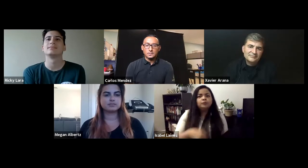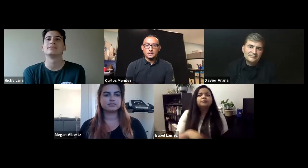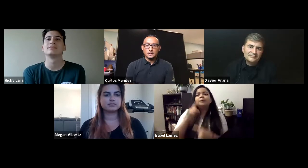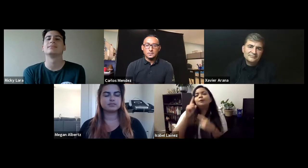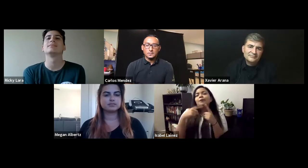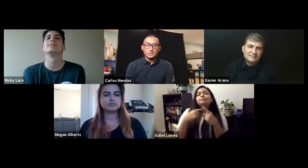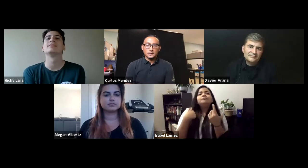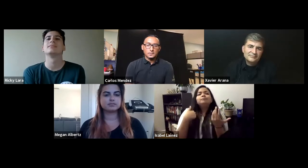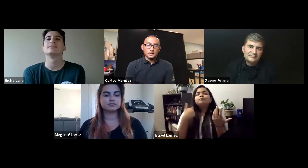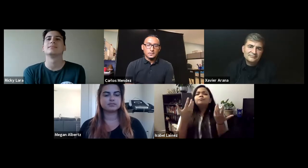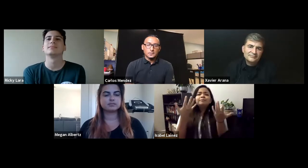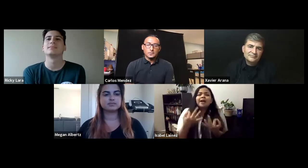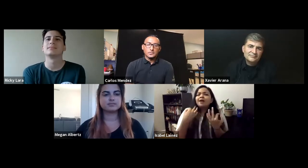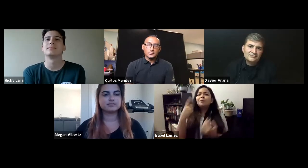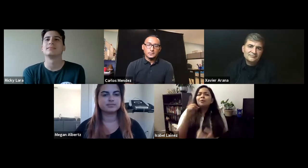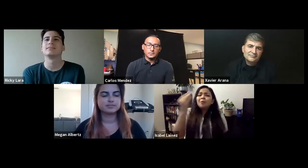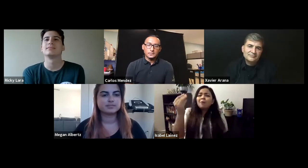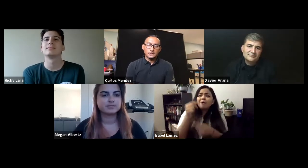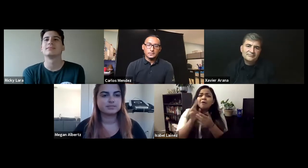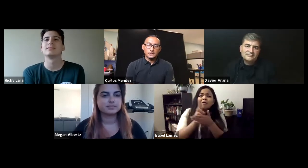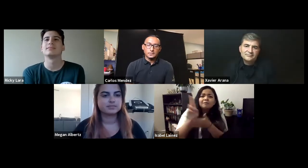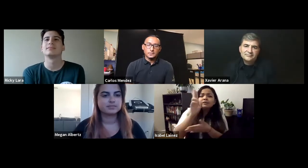So, after I graduated high school,